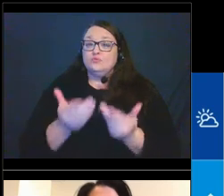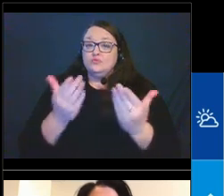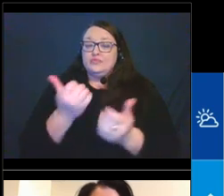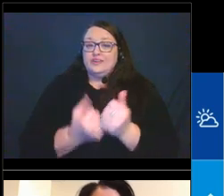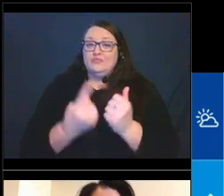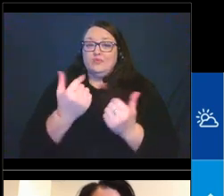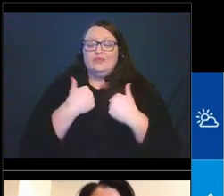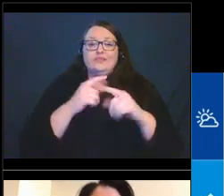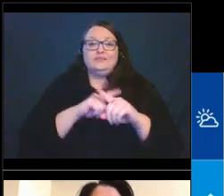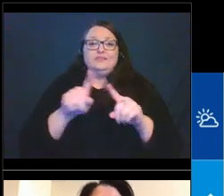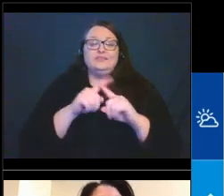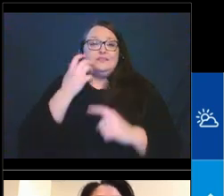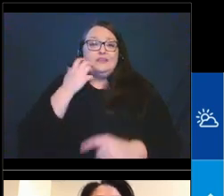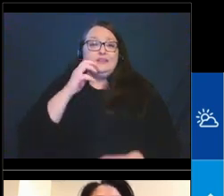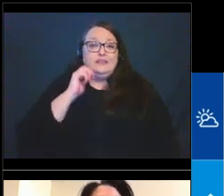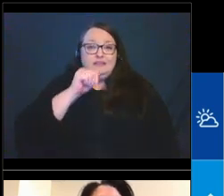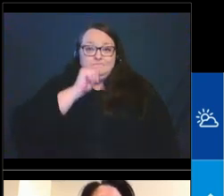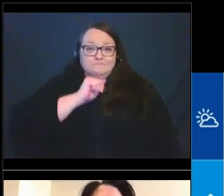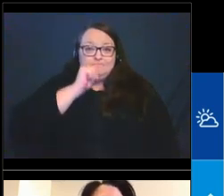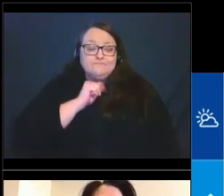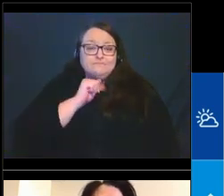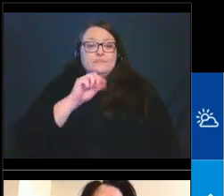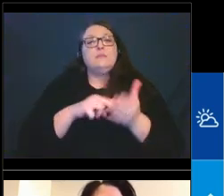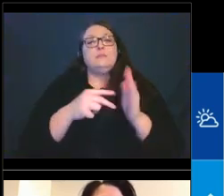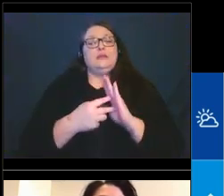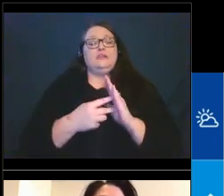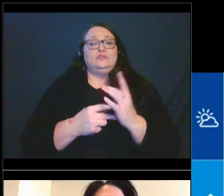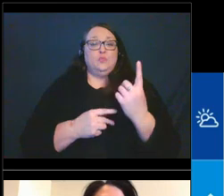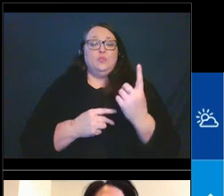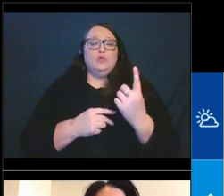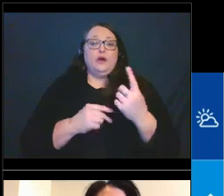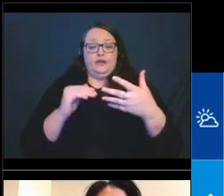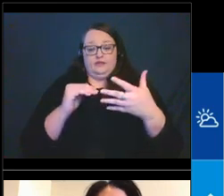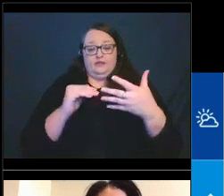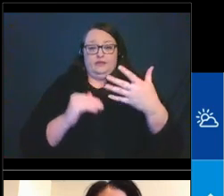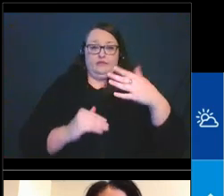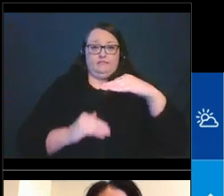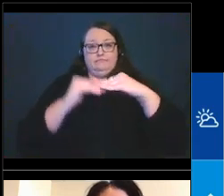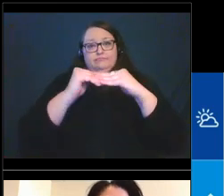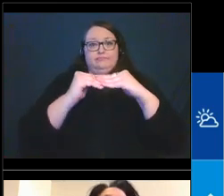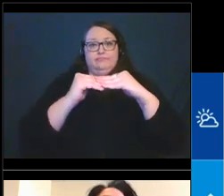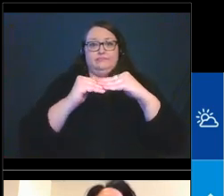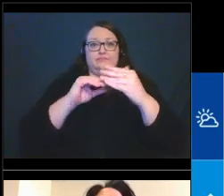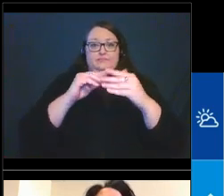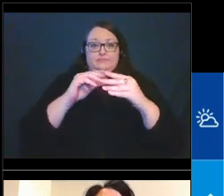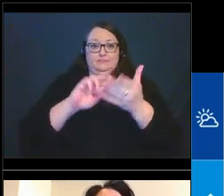different heat tolerances – so this means a single threshold would not work for everyone.